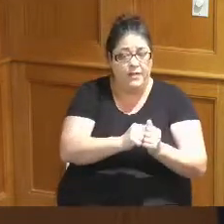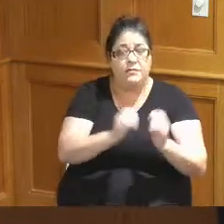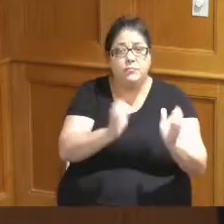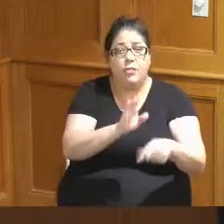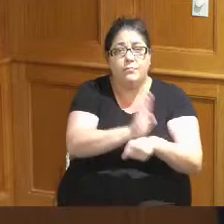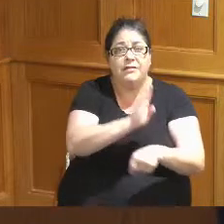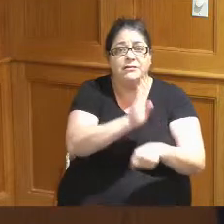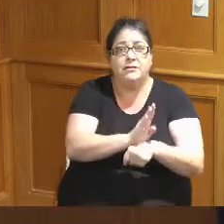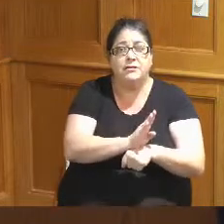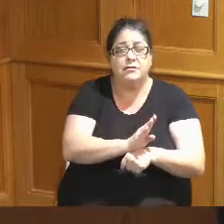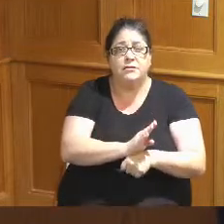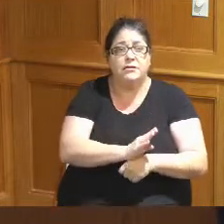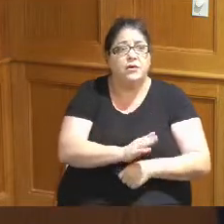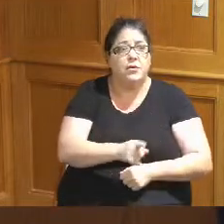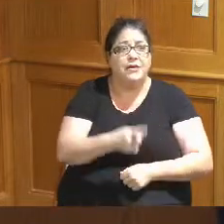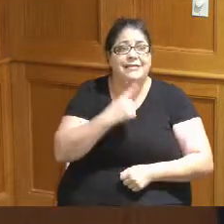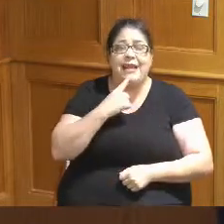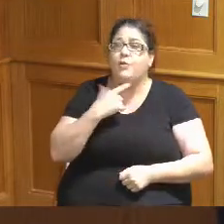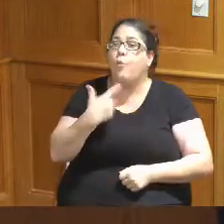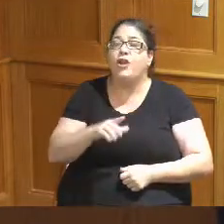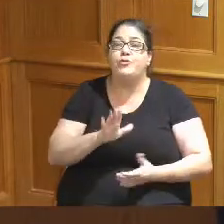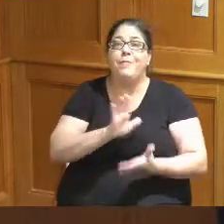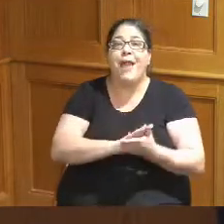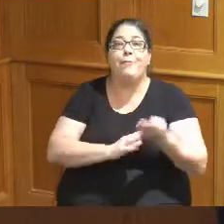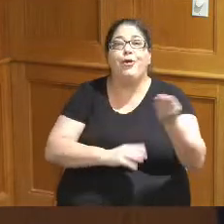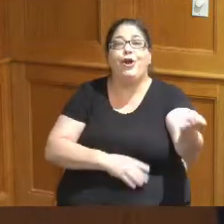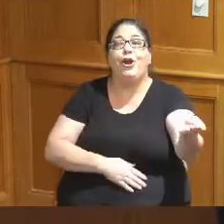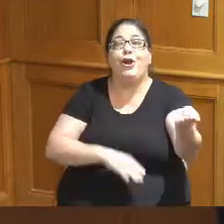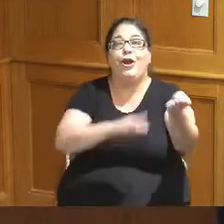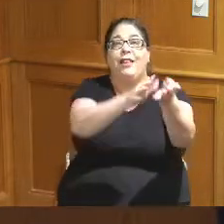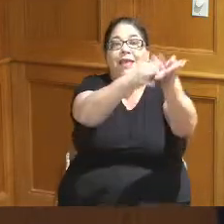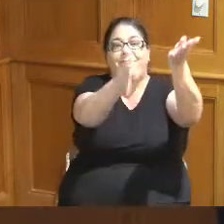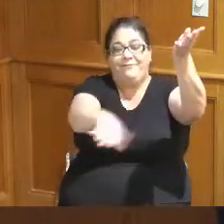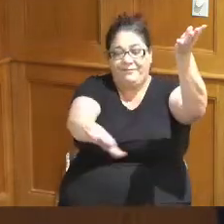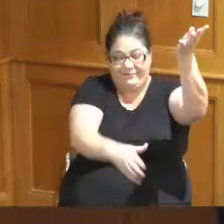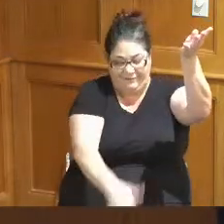we do not want it to be a leaflet fair and the reason it was successful is we had four